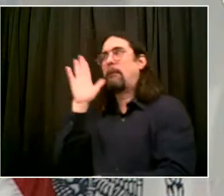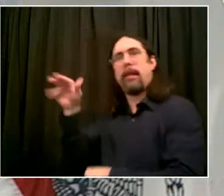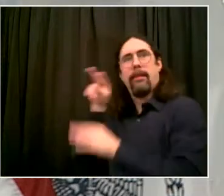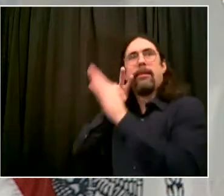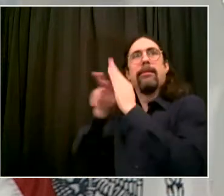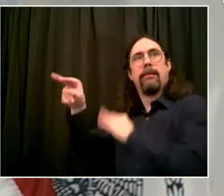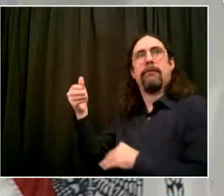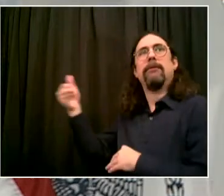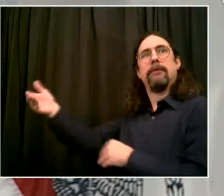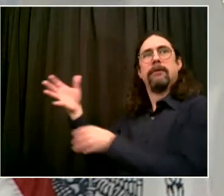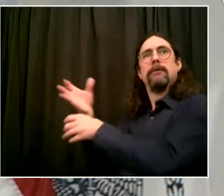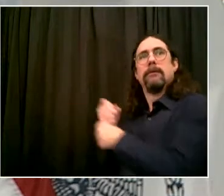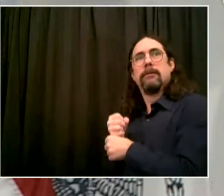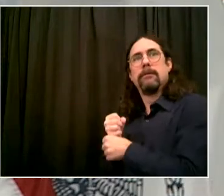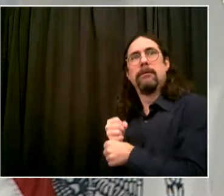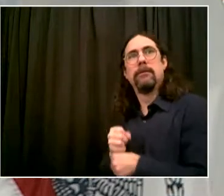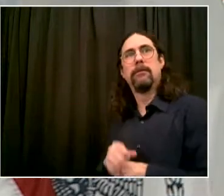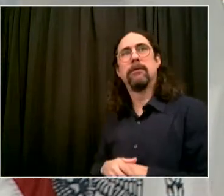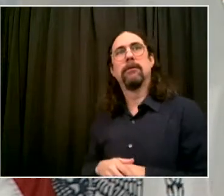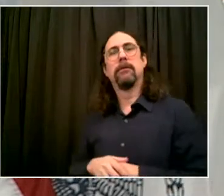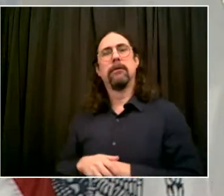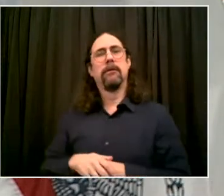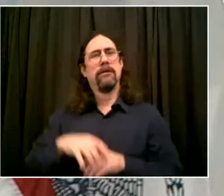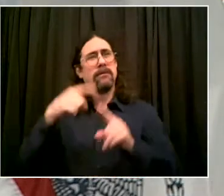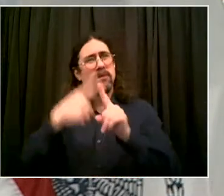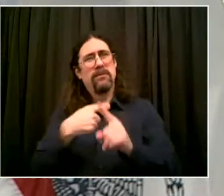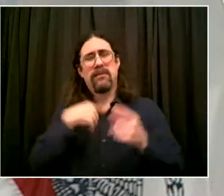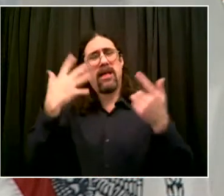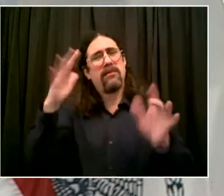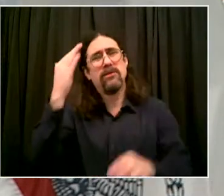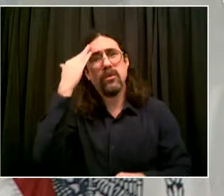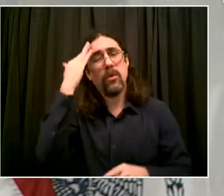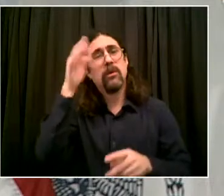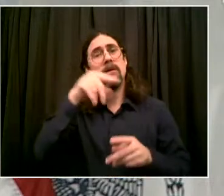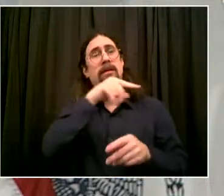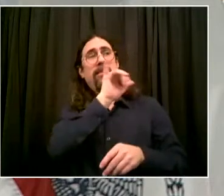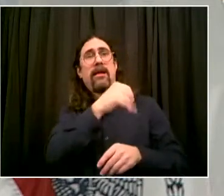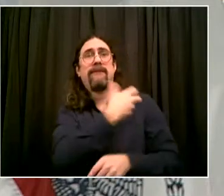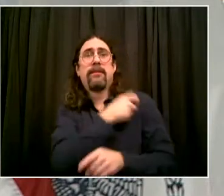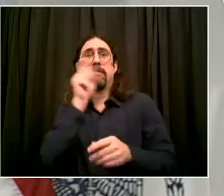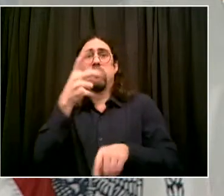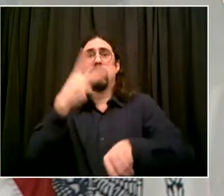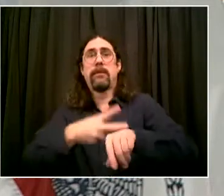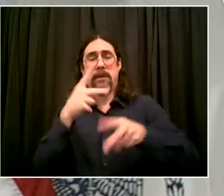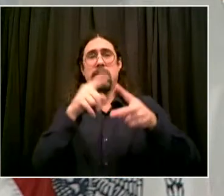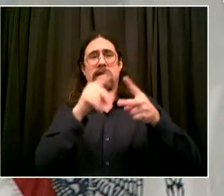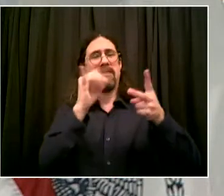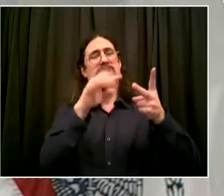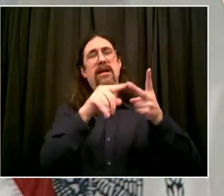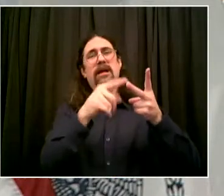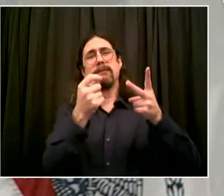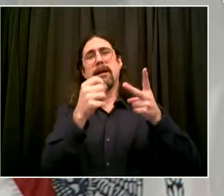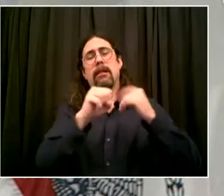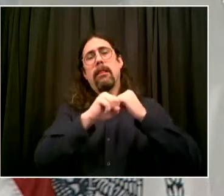WAIT A BIT FOR